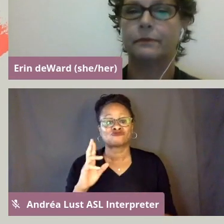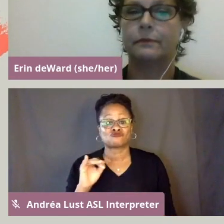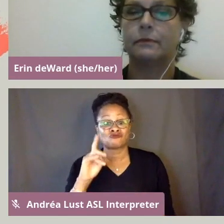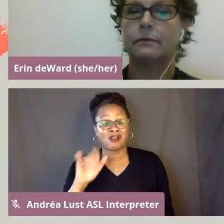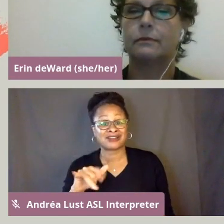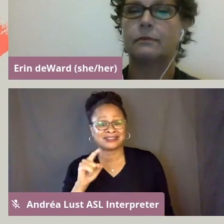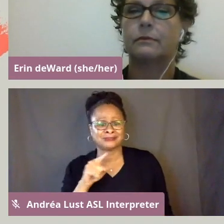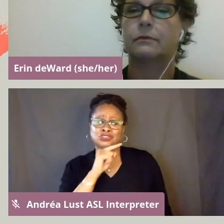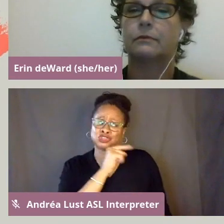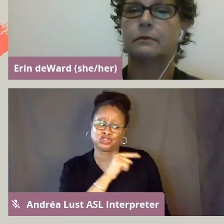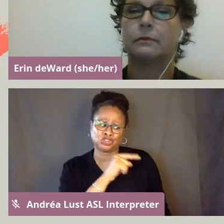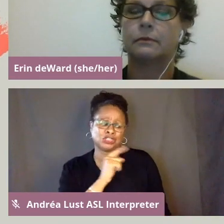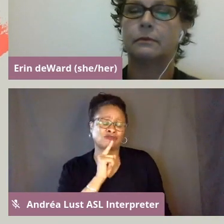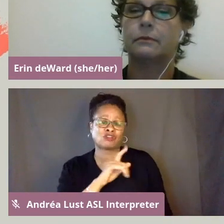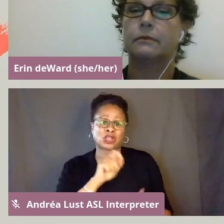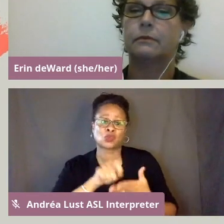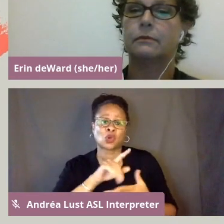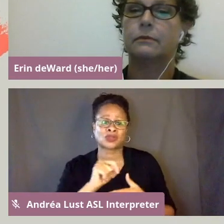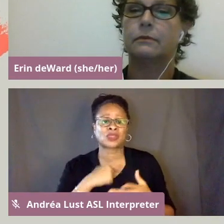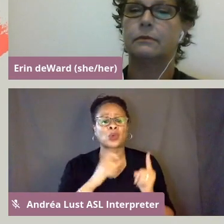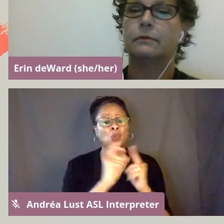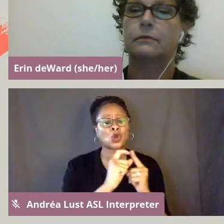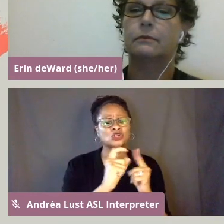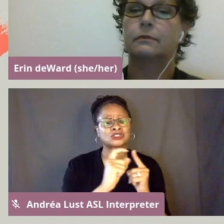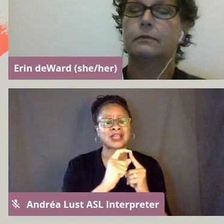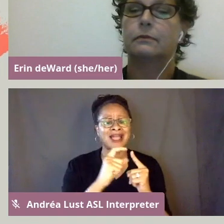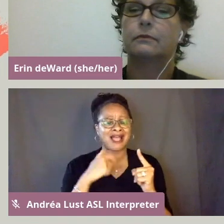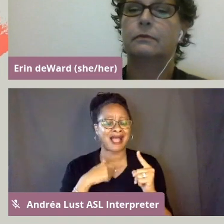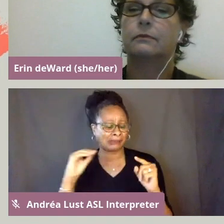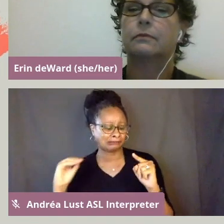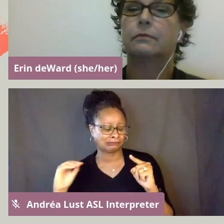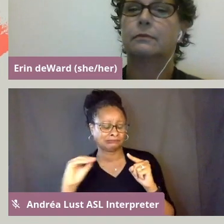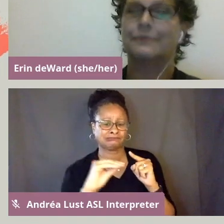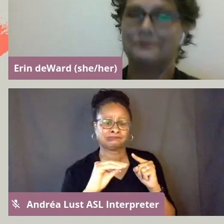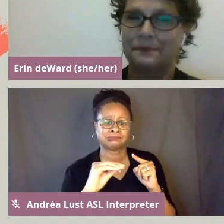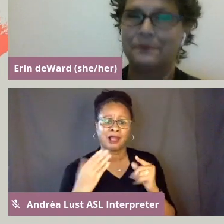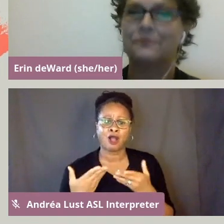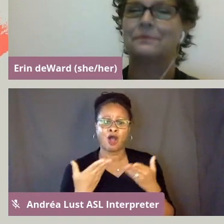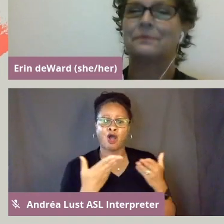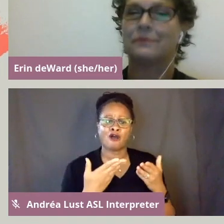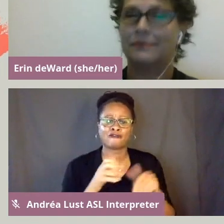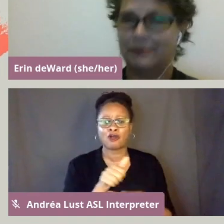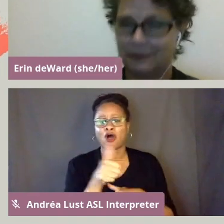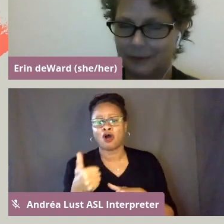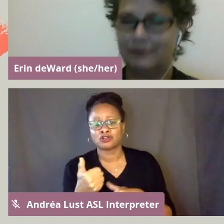I mean, there were just words that I would maybe offer alternate suggestions.